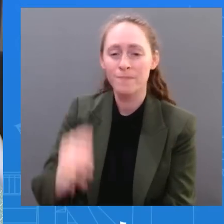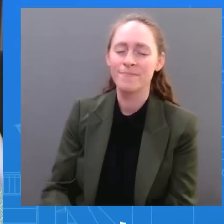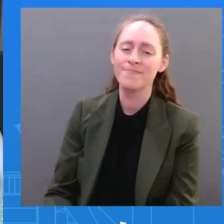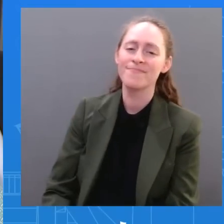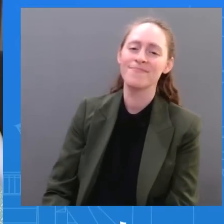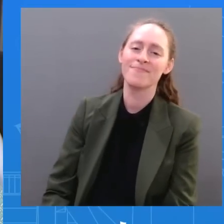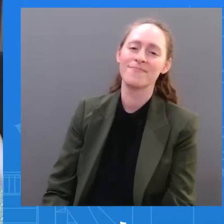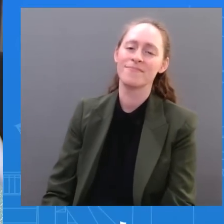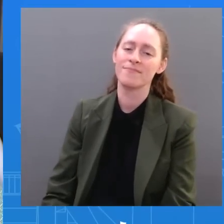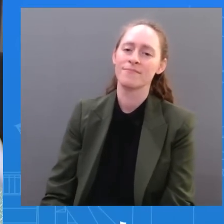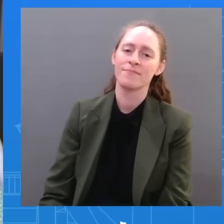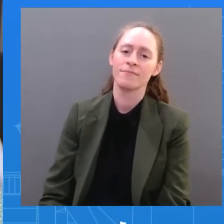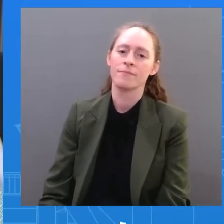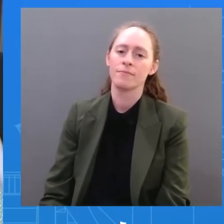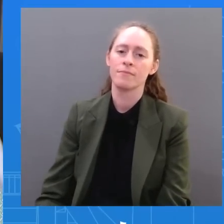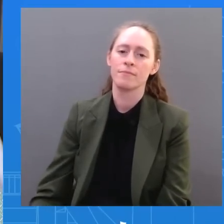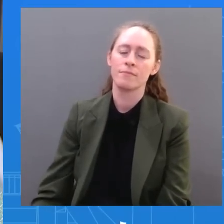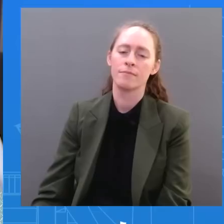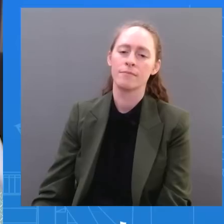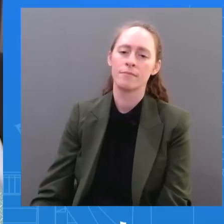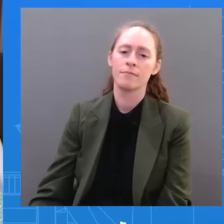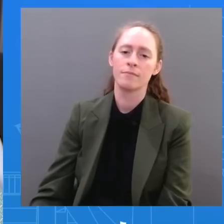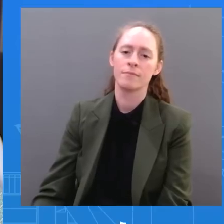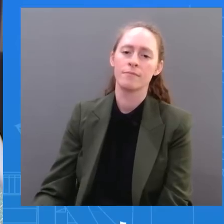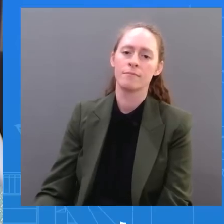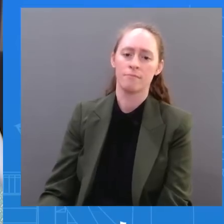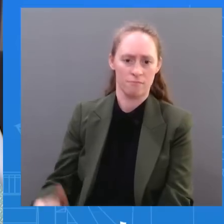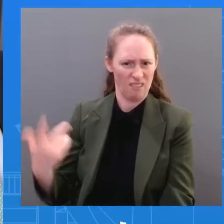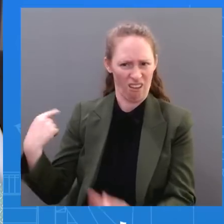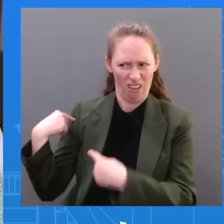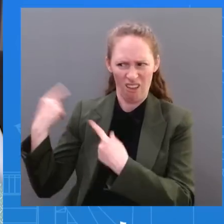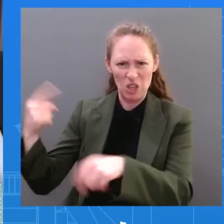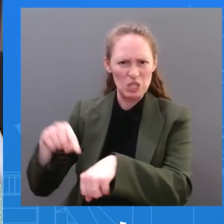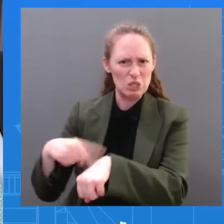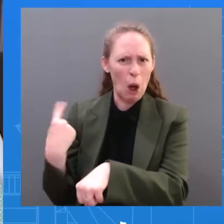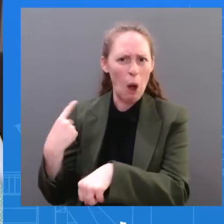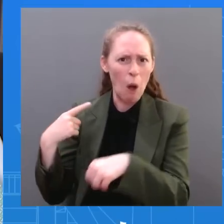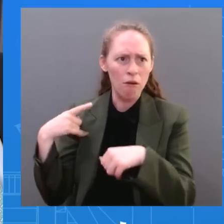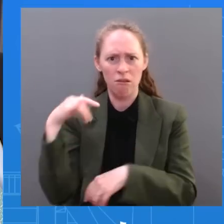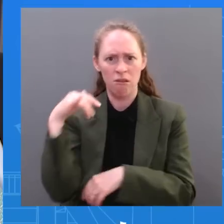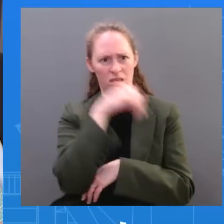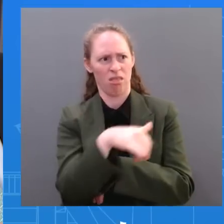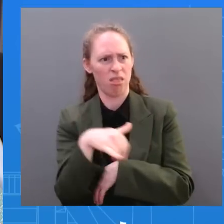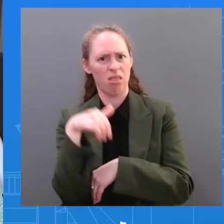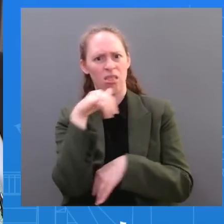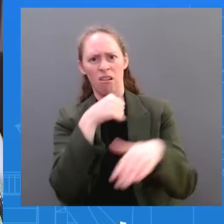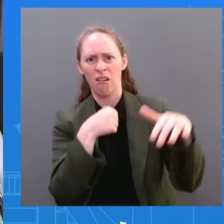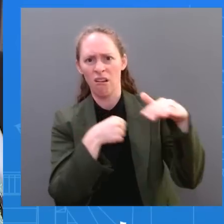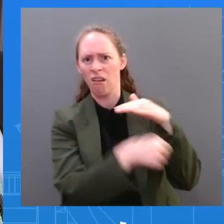that she still has "not heard" from Biden. "And, honestly, it's very disheartening." I know it's a priority, but why has it taken this long?